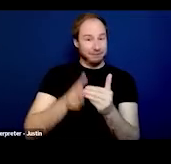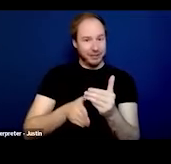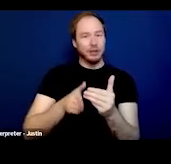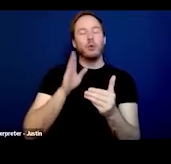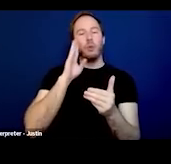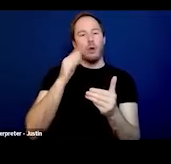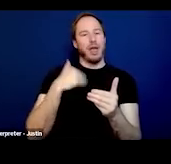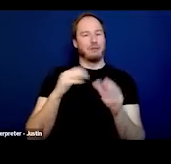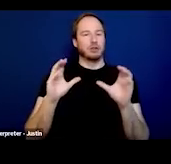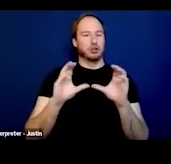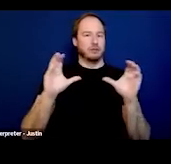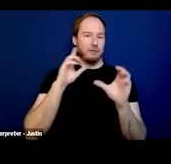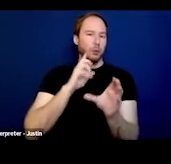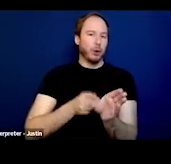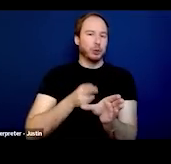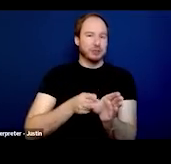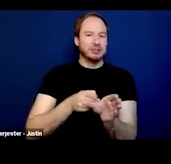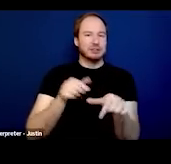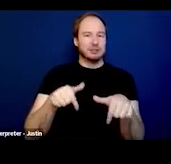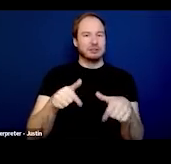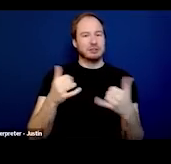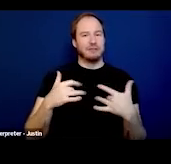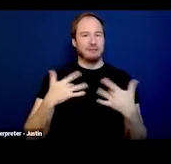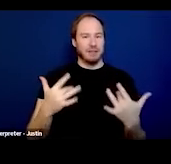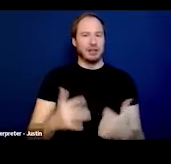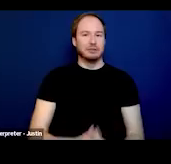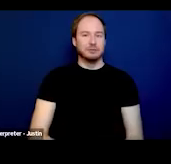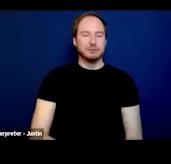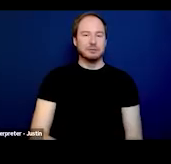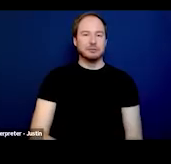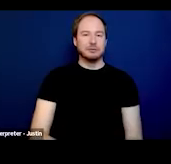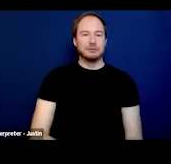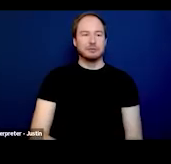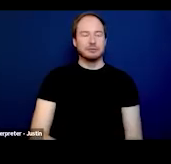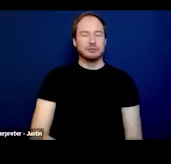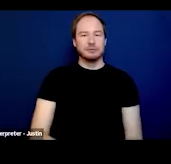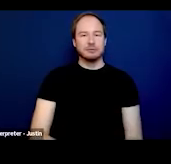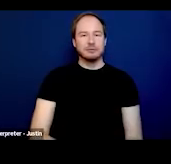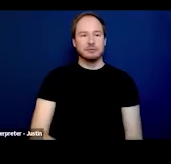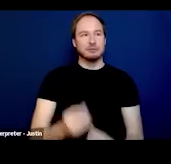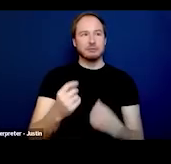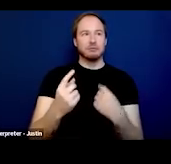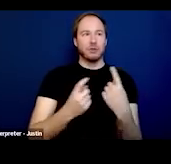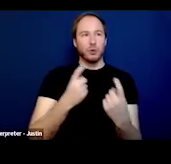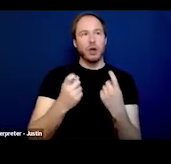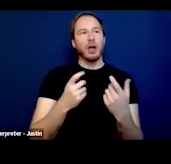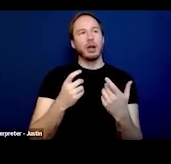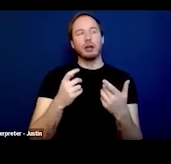a certificate of participation for today's webinar. So again, if you have any questions during the webinar, feel free to reach out.